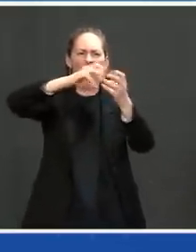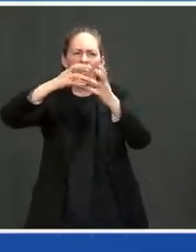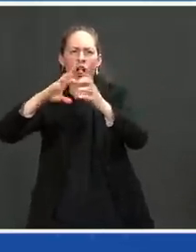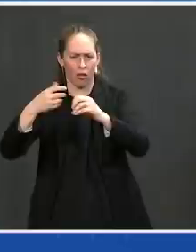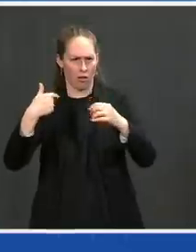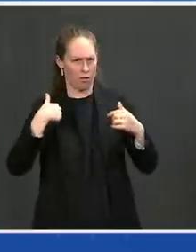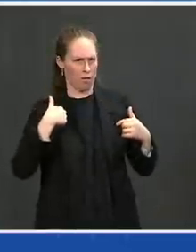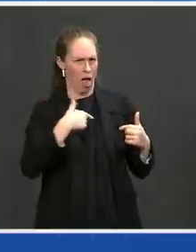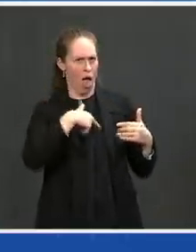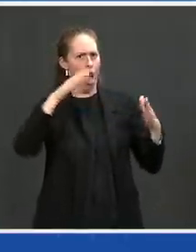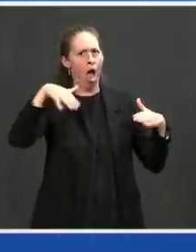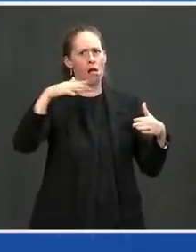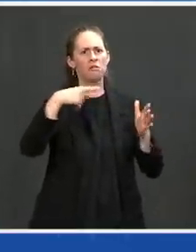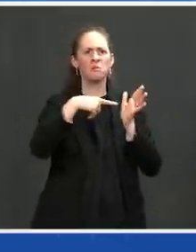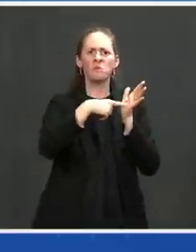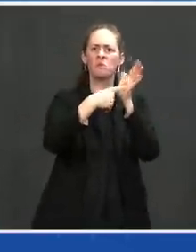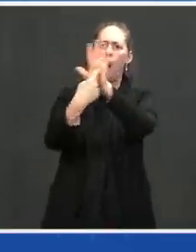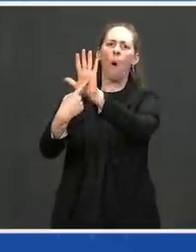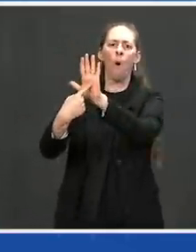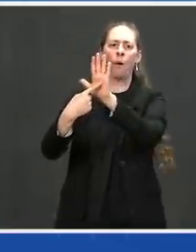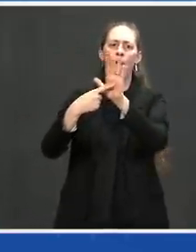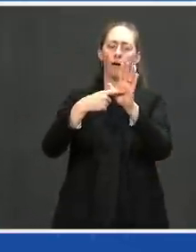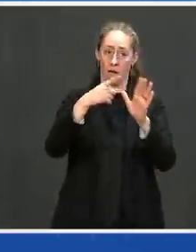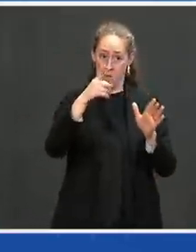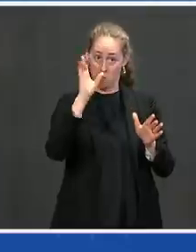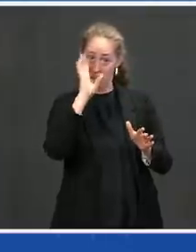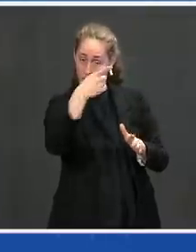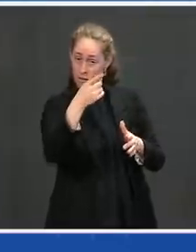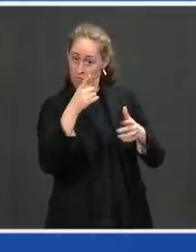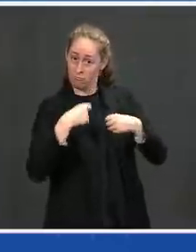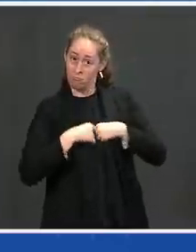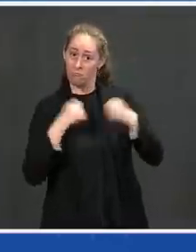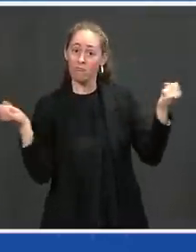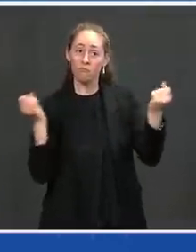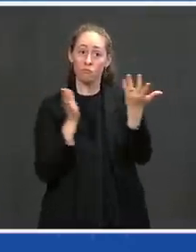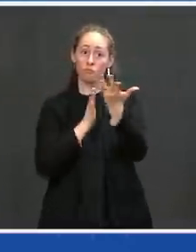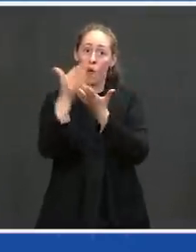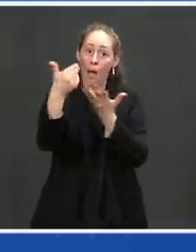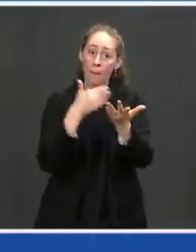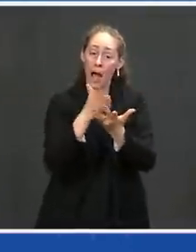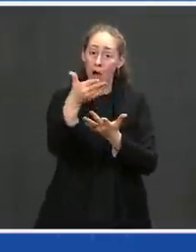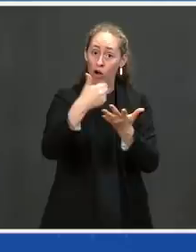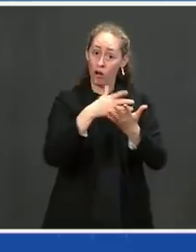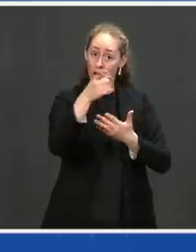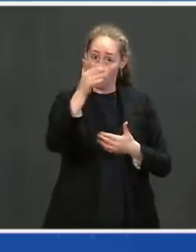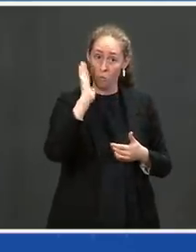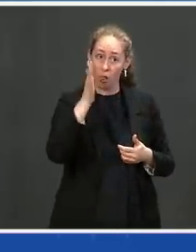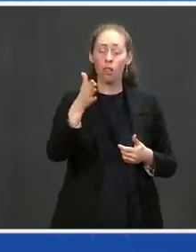Will you commit to transparency on this issue, Mr. President? The President: I will commit to transparency, and -- as soon as I am in a position